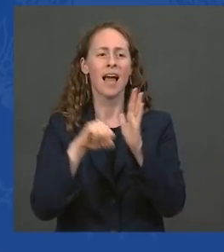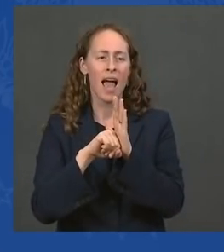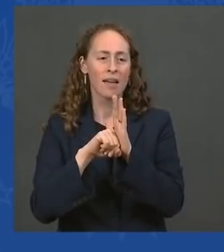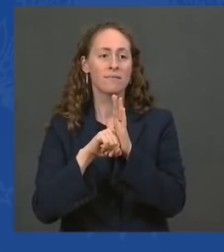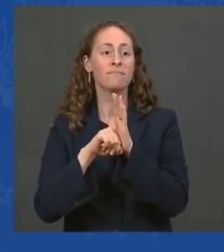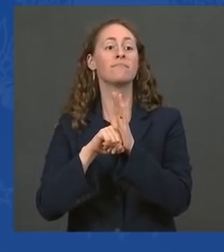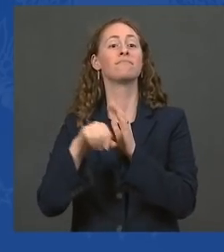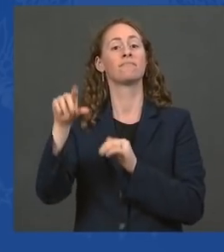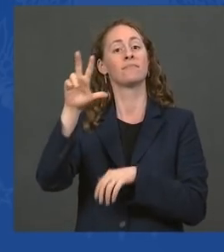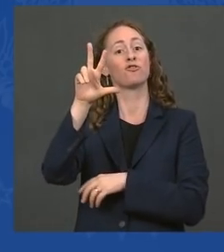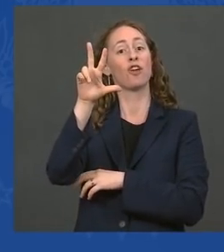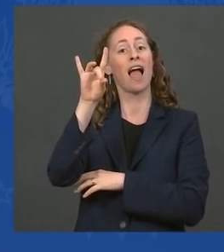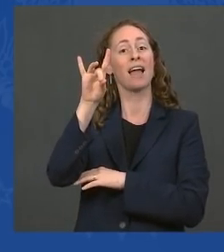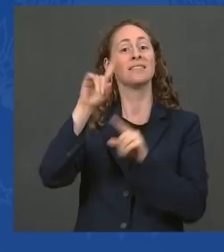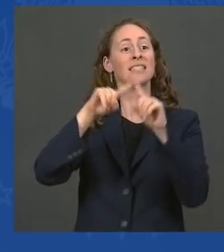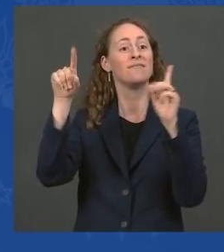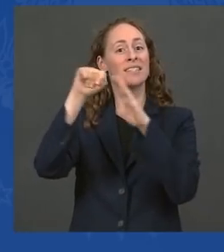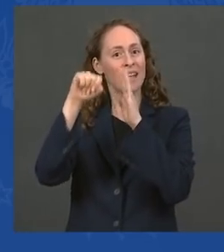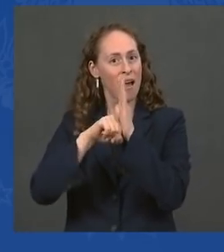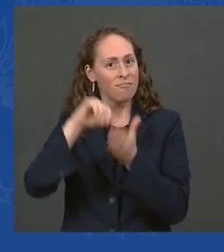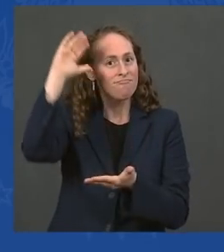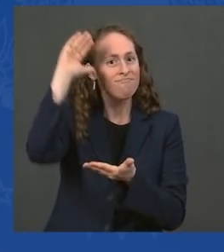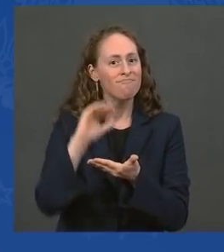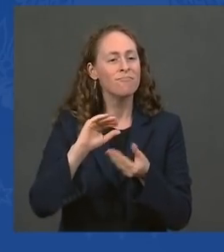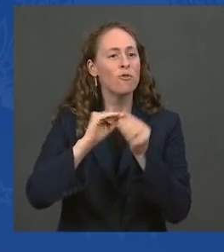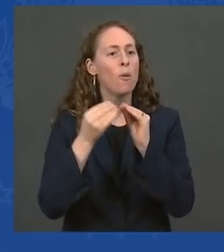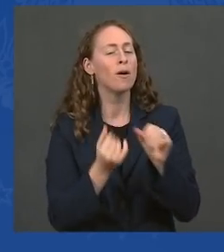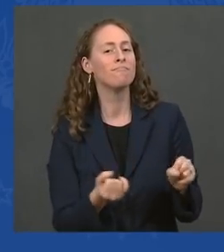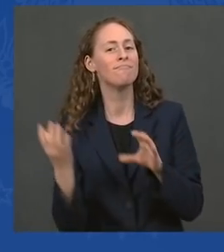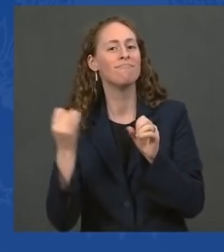We're down to 66 million -- it's still an unacceptably high number --